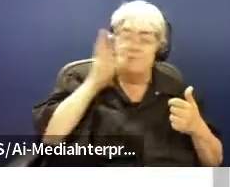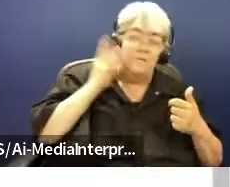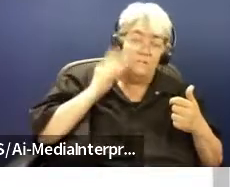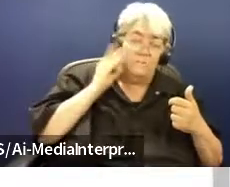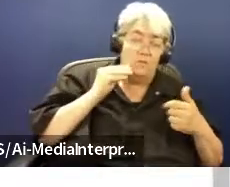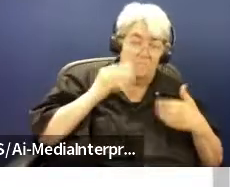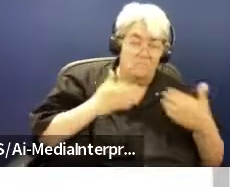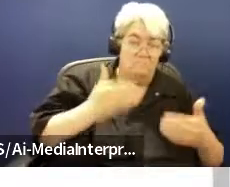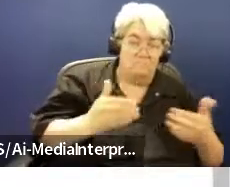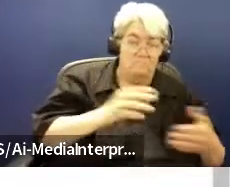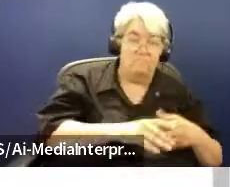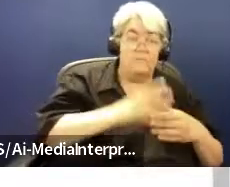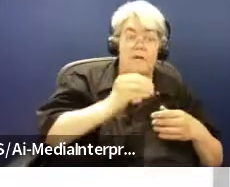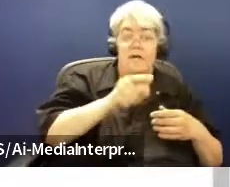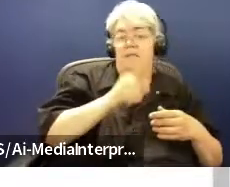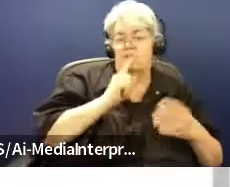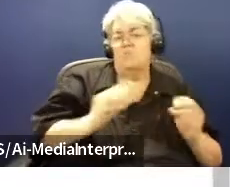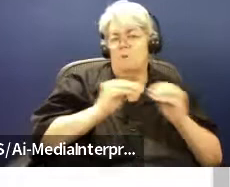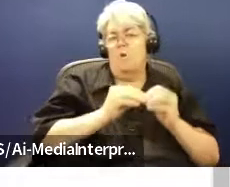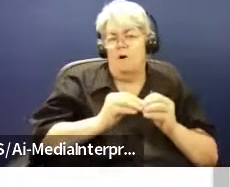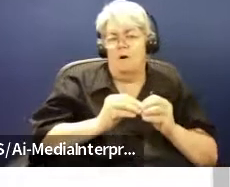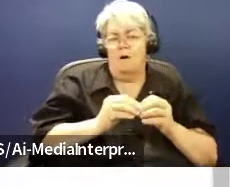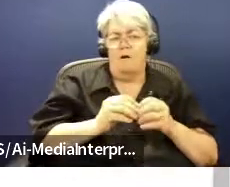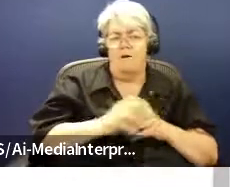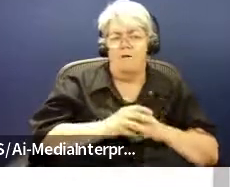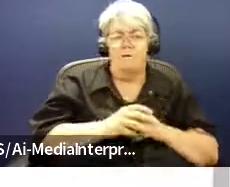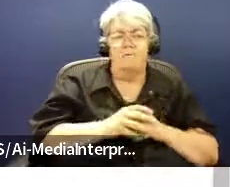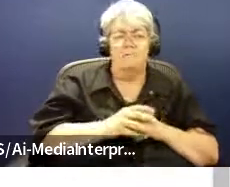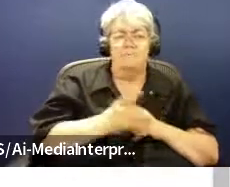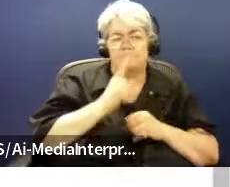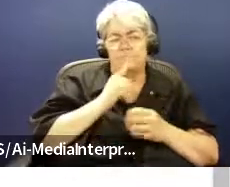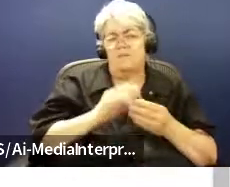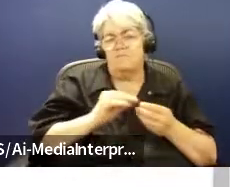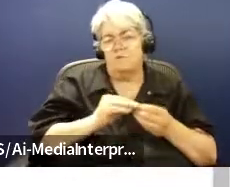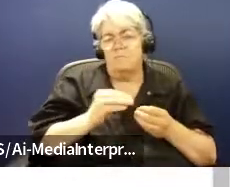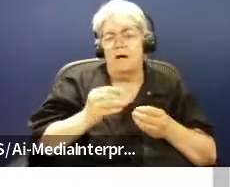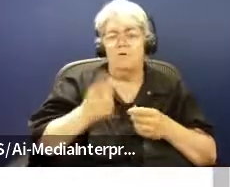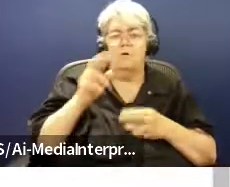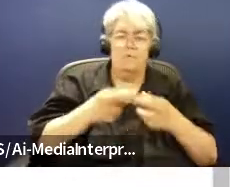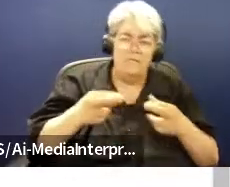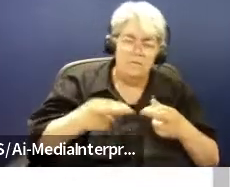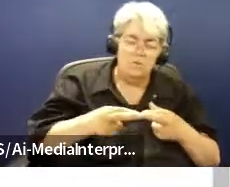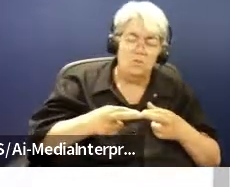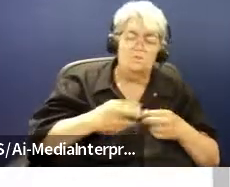Those are some of this common screen elements in a webpage. Of course, there are more beyond that,